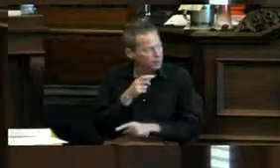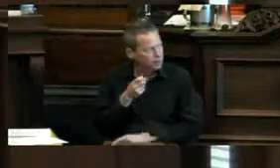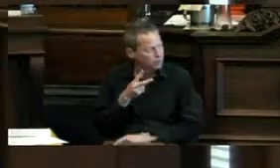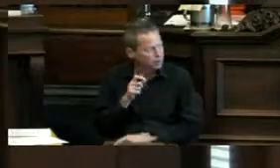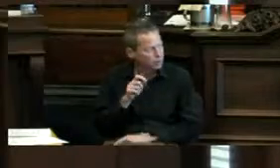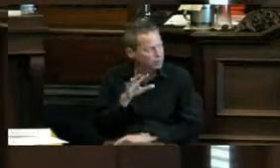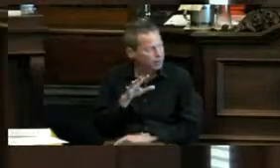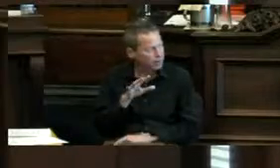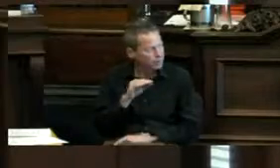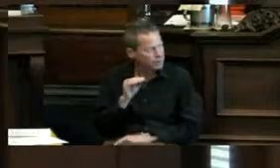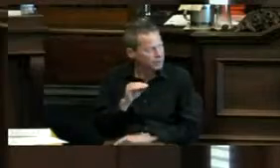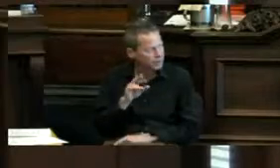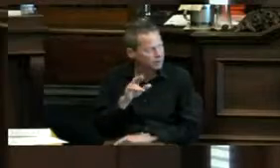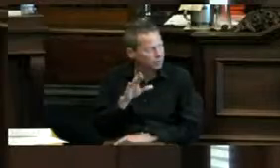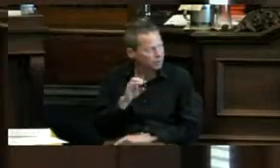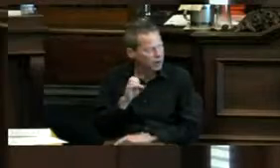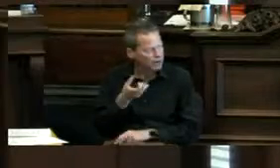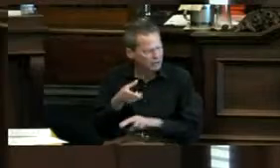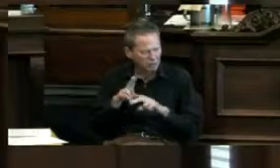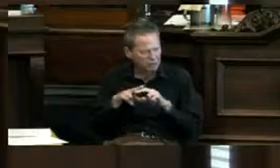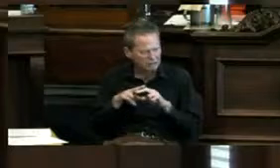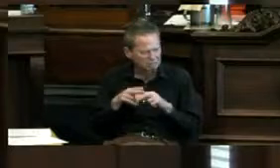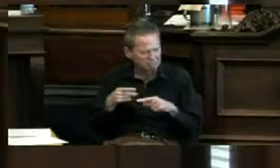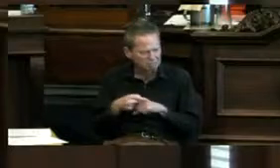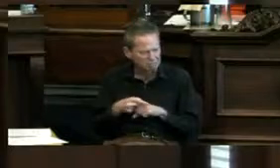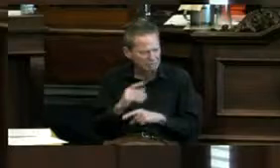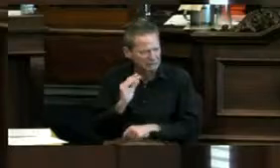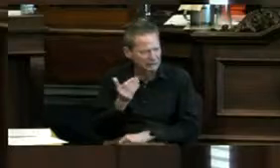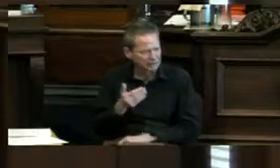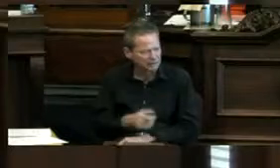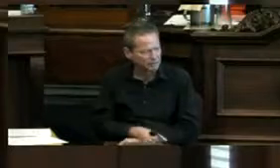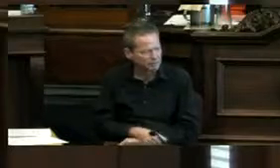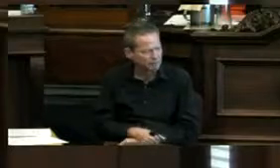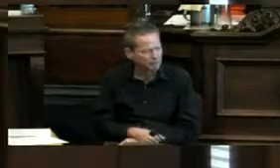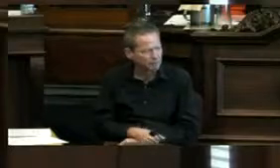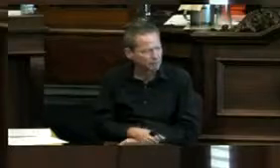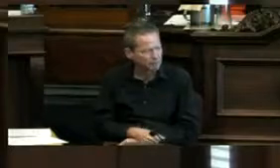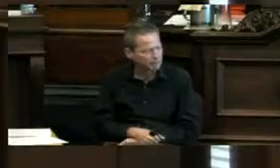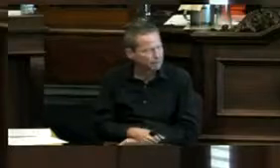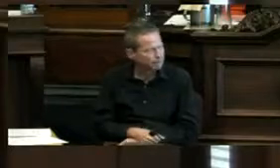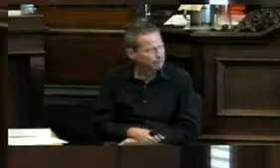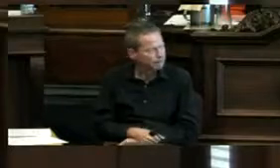gone down and their savings, but it also says there's a 12.5%